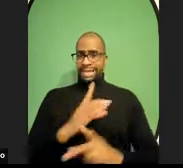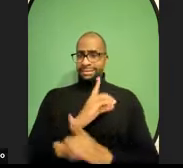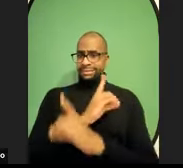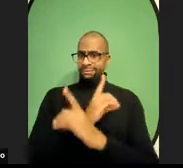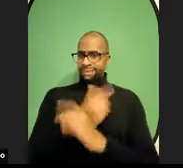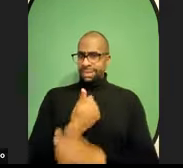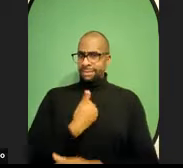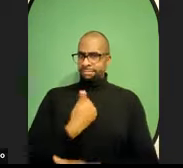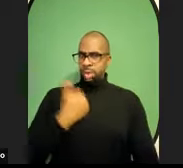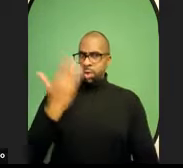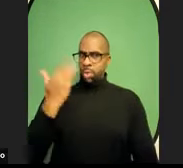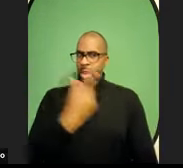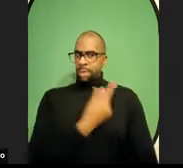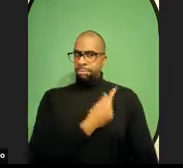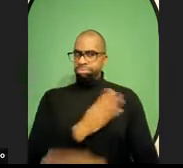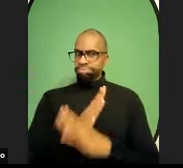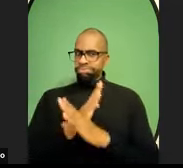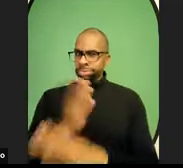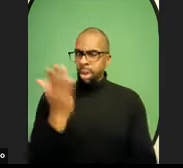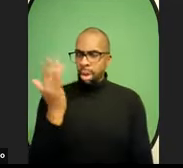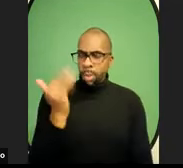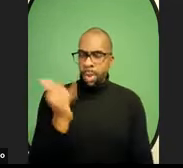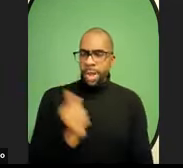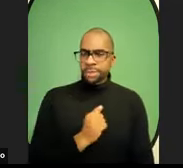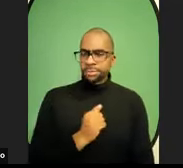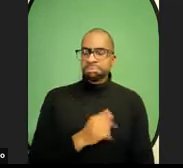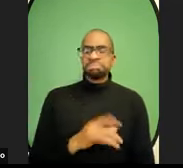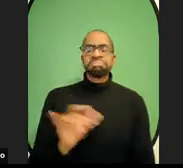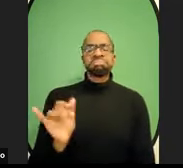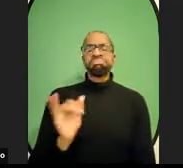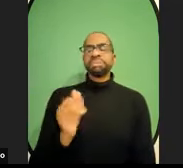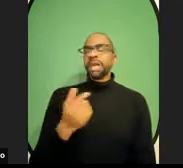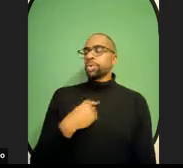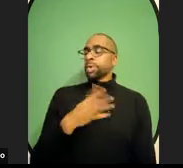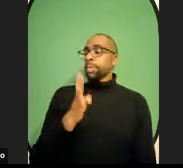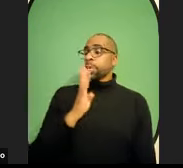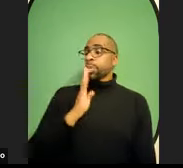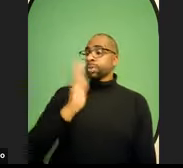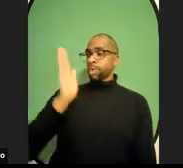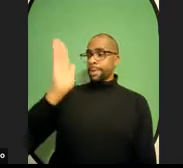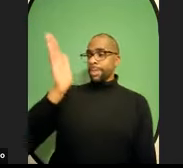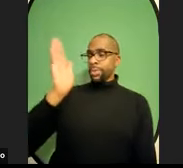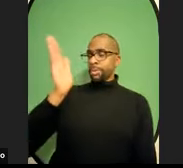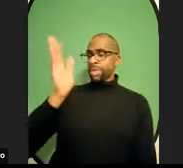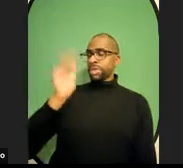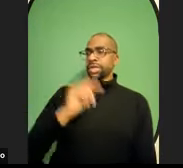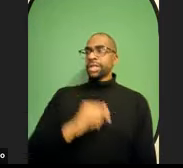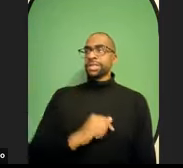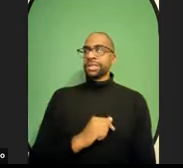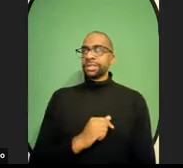organism can defend themselves. So, like we were So, like we were talking about in the presentation.